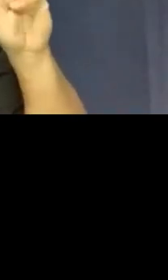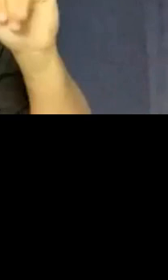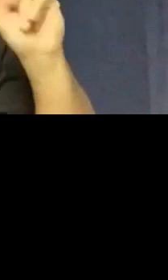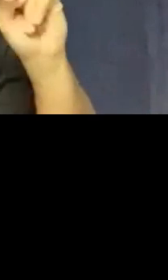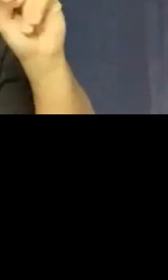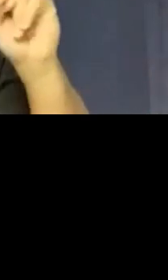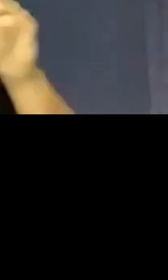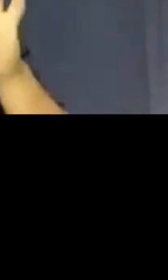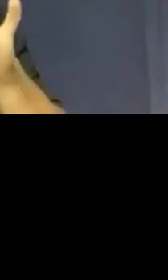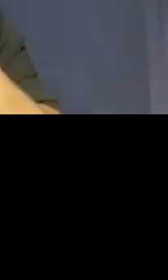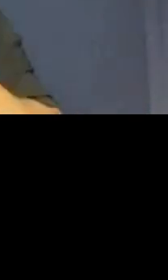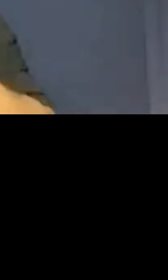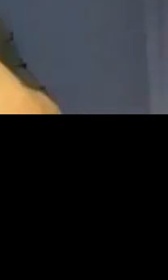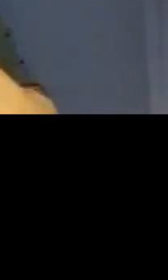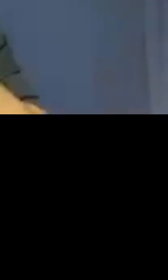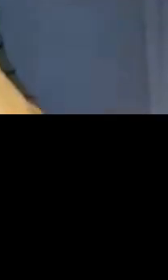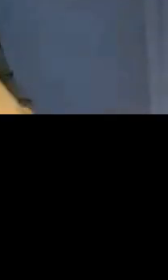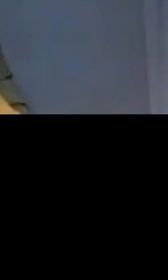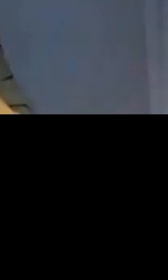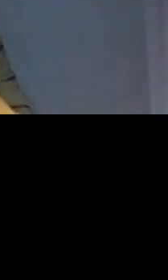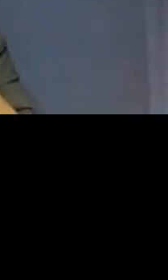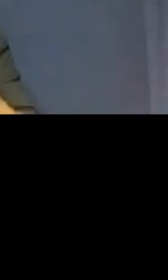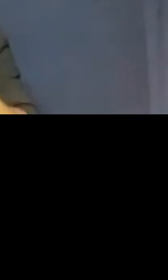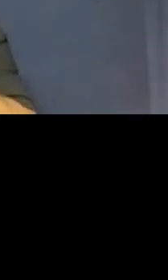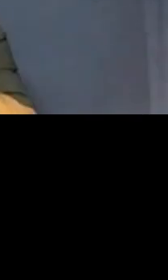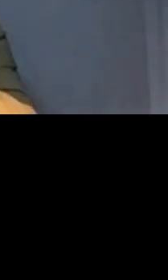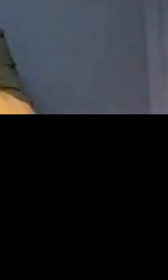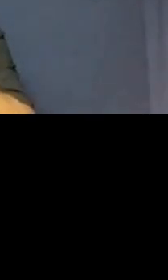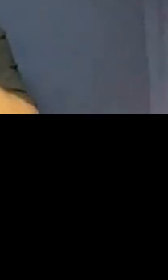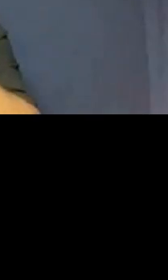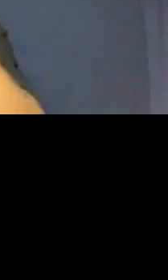And this question is not geared toward discretionary grantees.